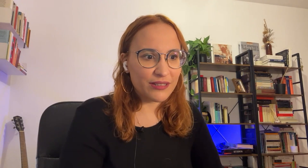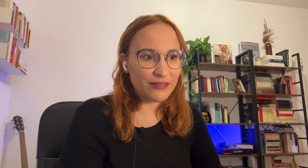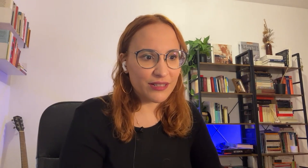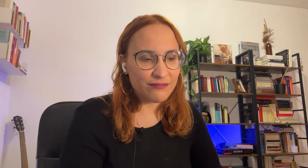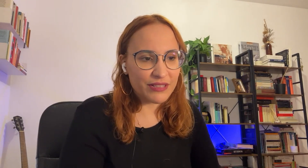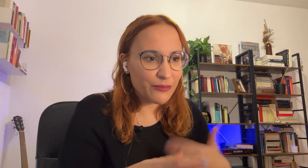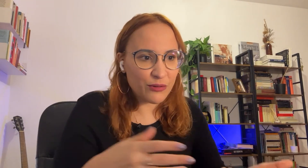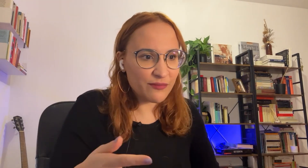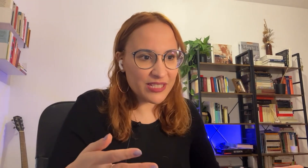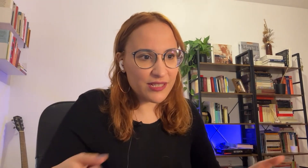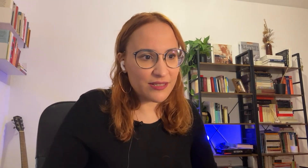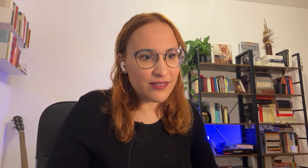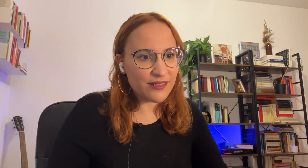in a regular basis.